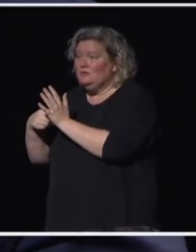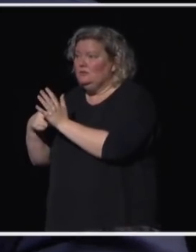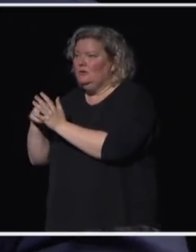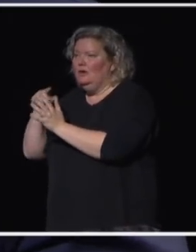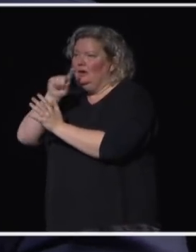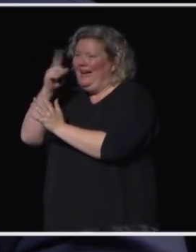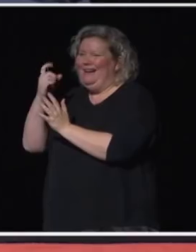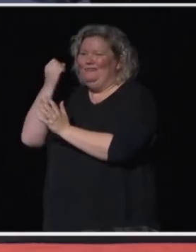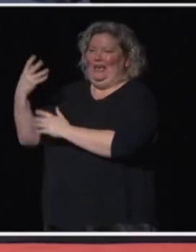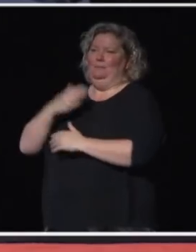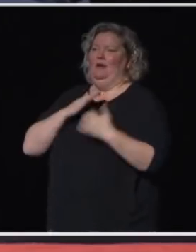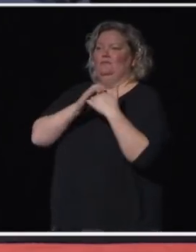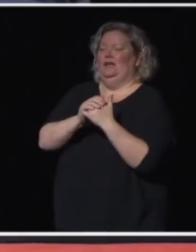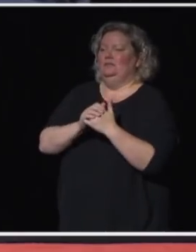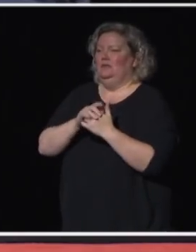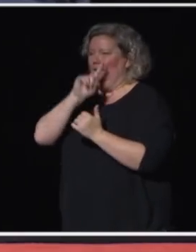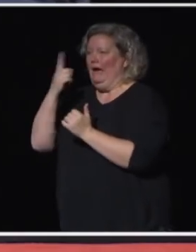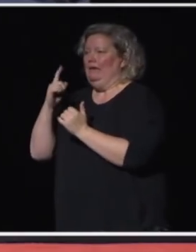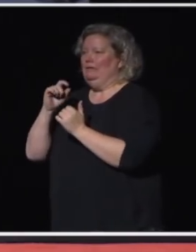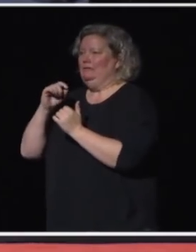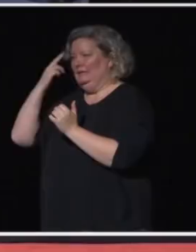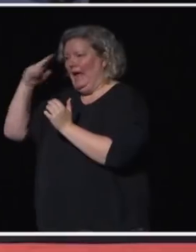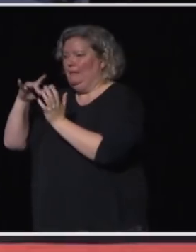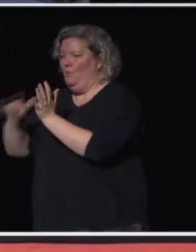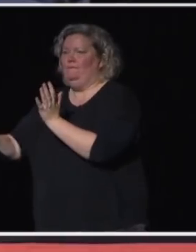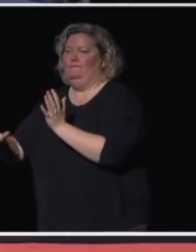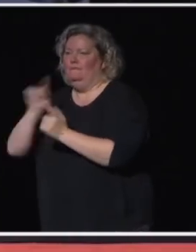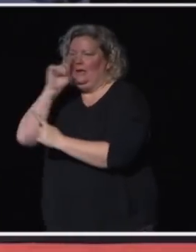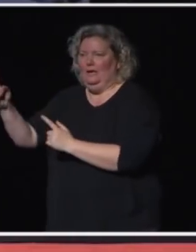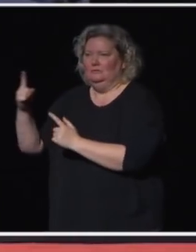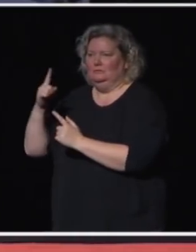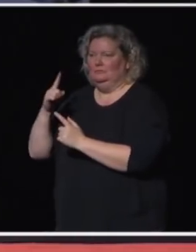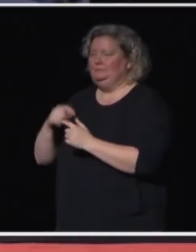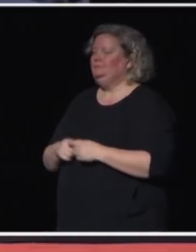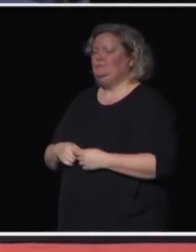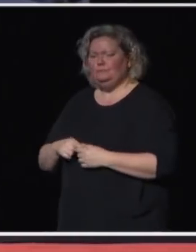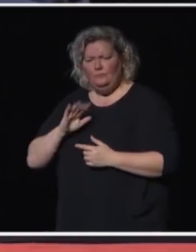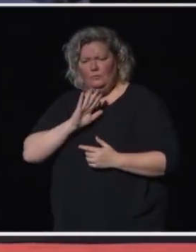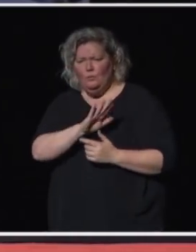from history which is, as far as I'm concerned, what they sought to do. You mentioned before in your reading about fear